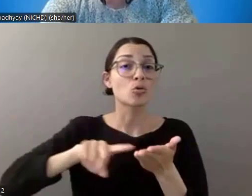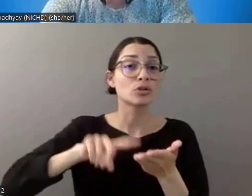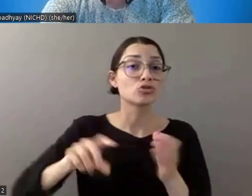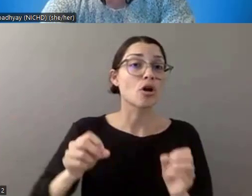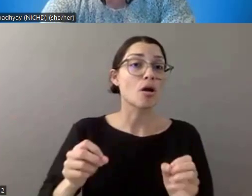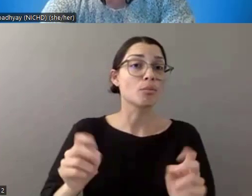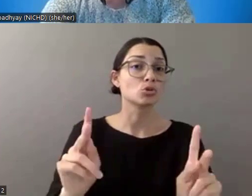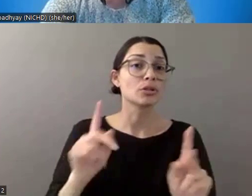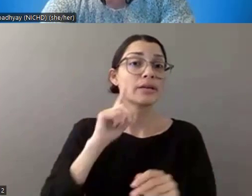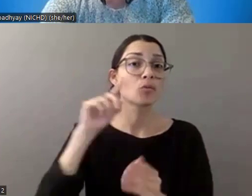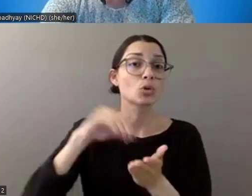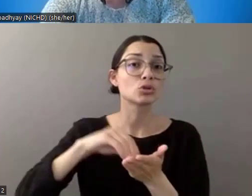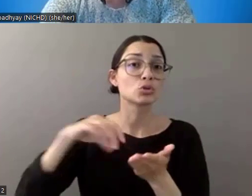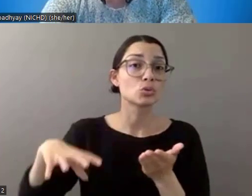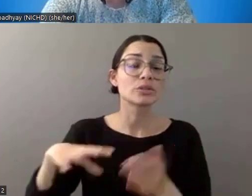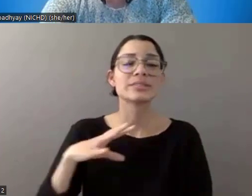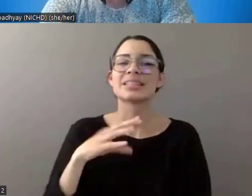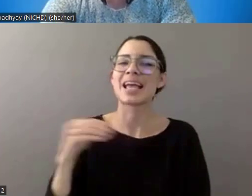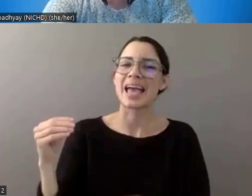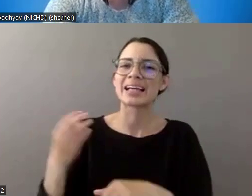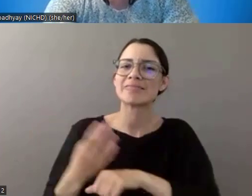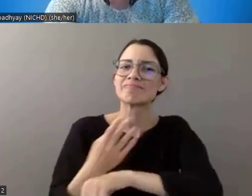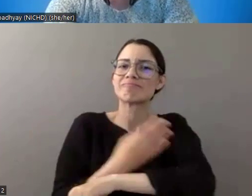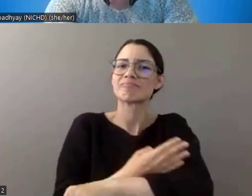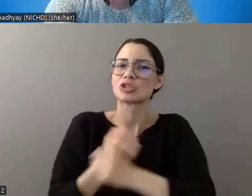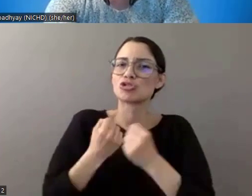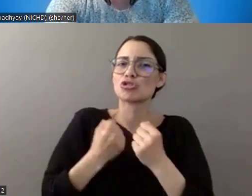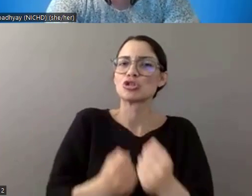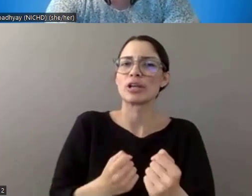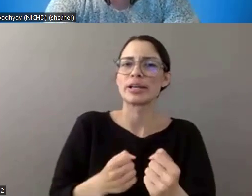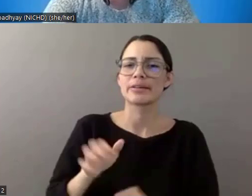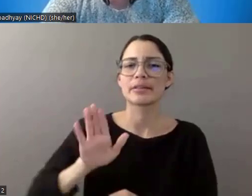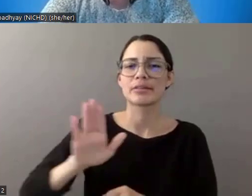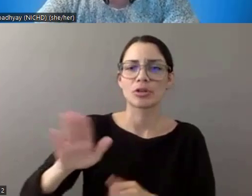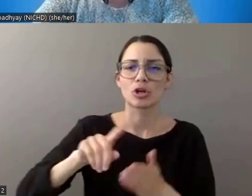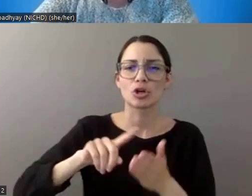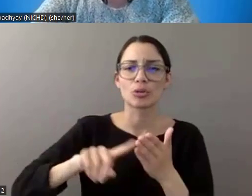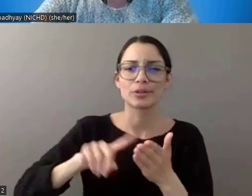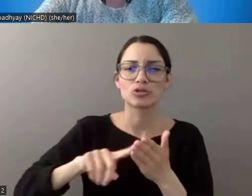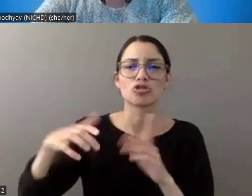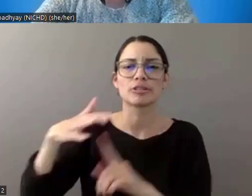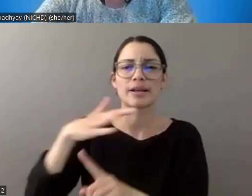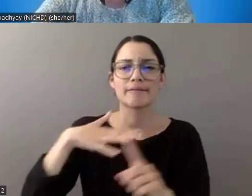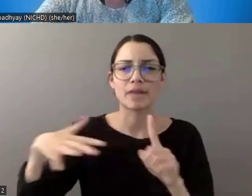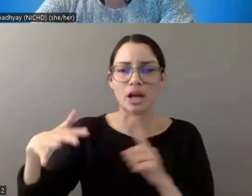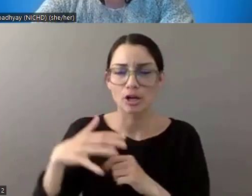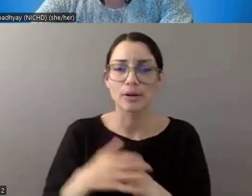and to strengthen the research environment of the institution. Included in the overall impact score